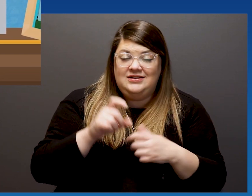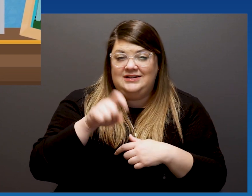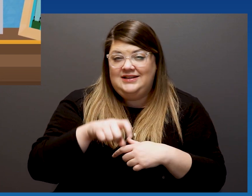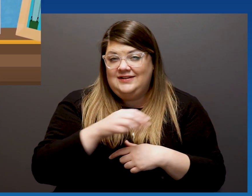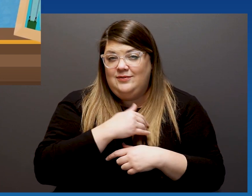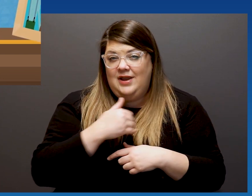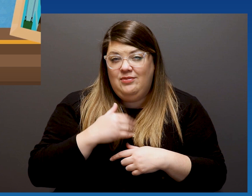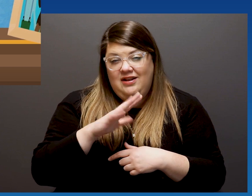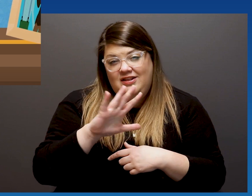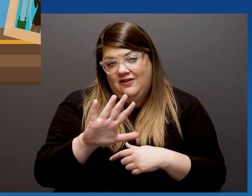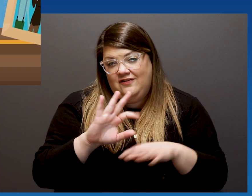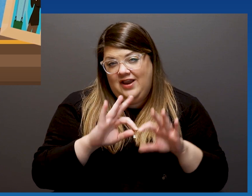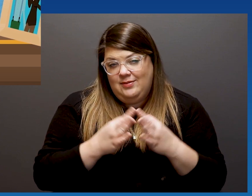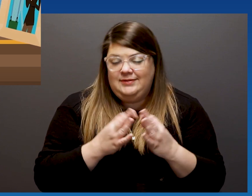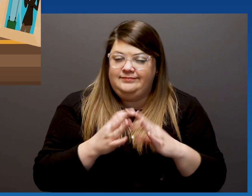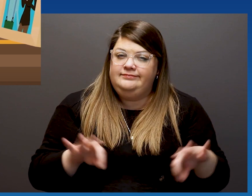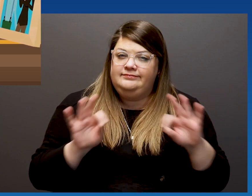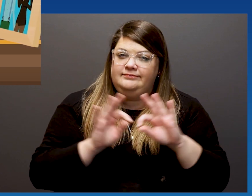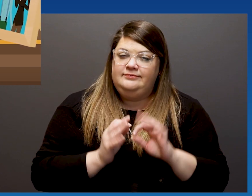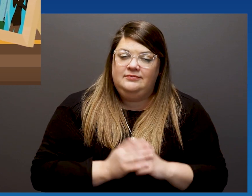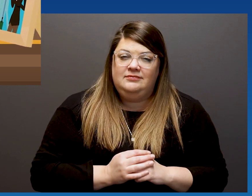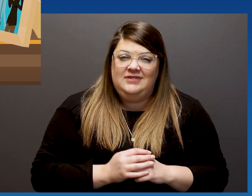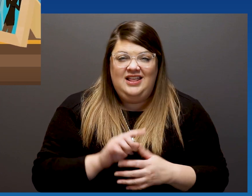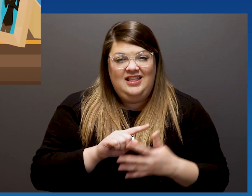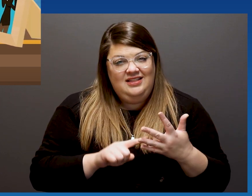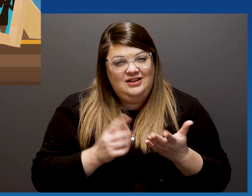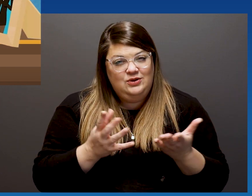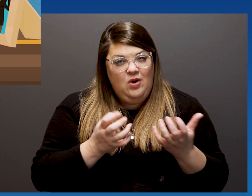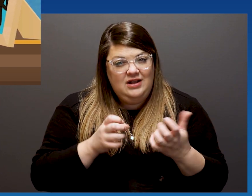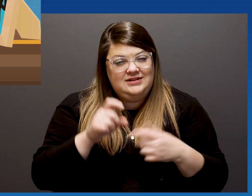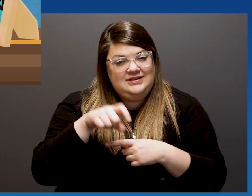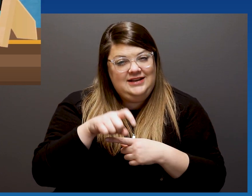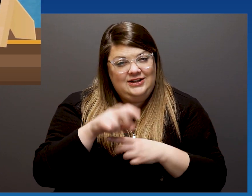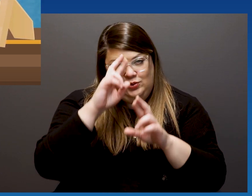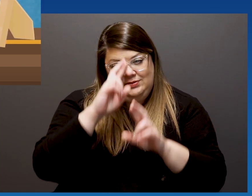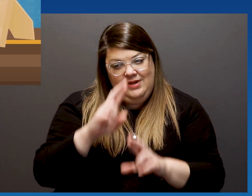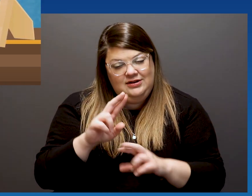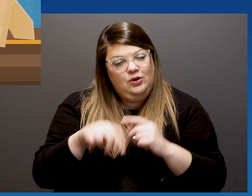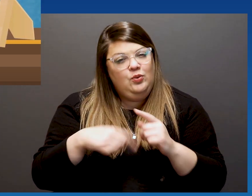and their family is important. These wants and needs are respected whenever possible.